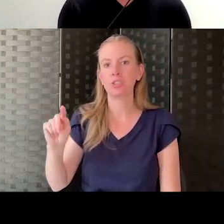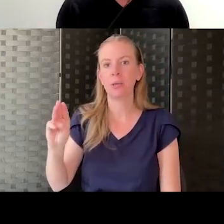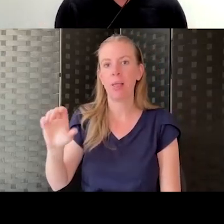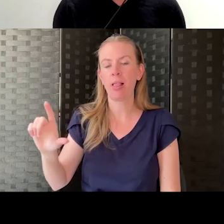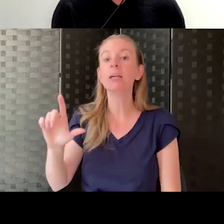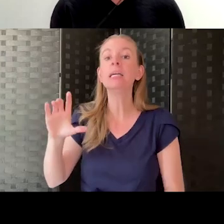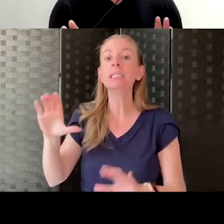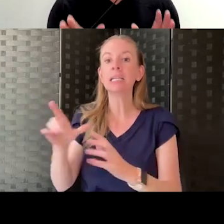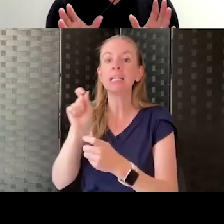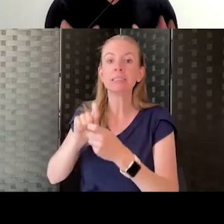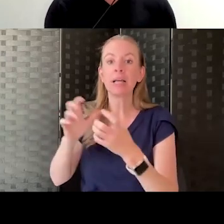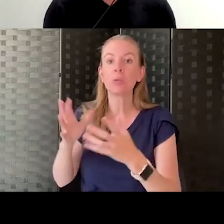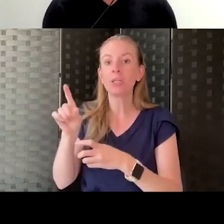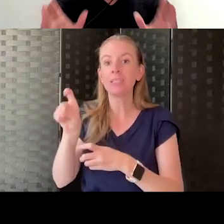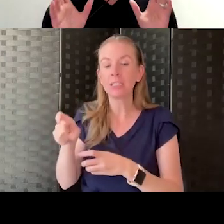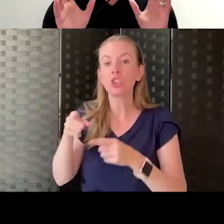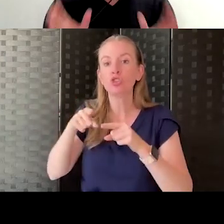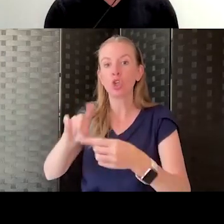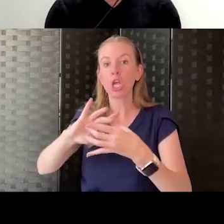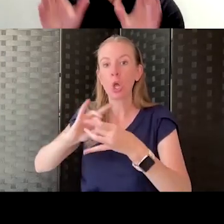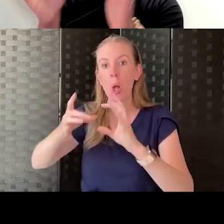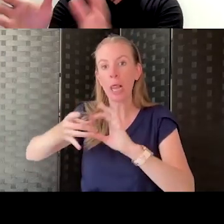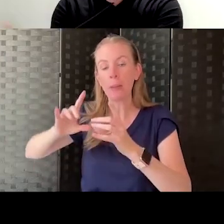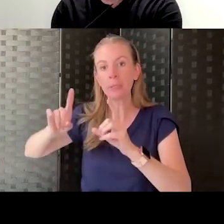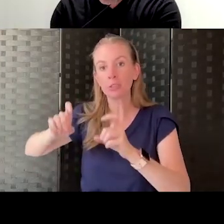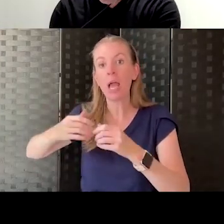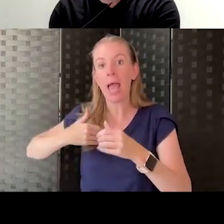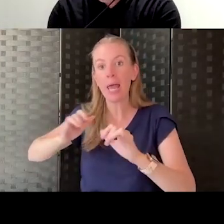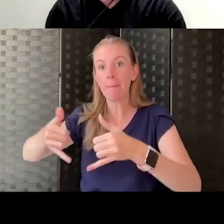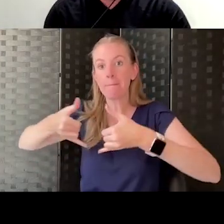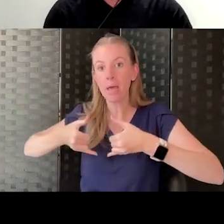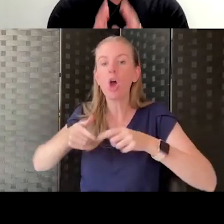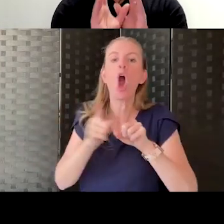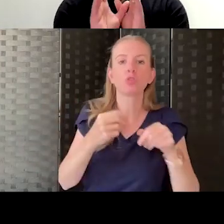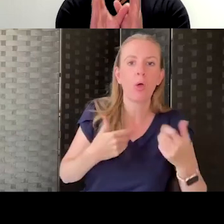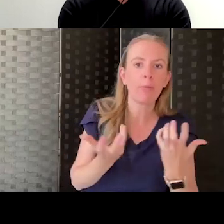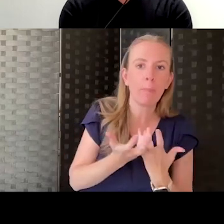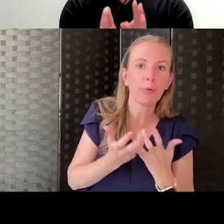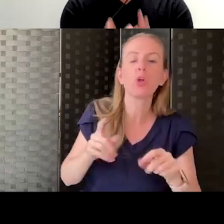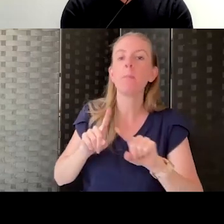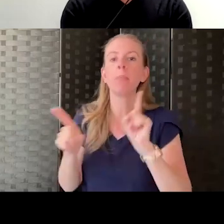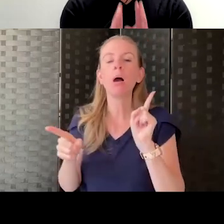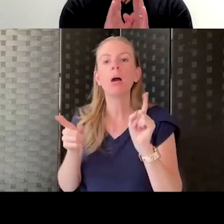do in the Olympic trials -- got a medal, granted he also had a partner -- but he comes up there,